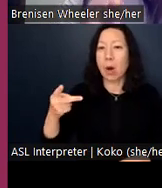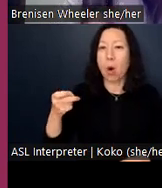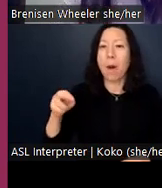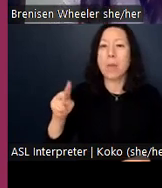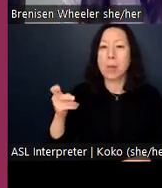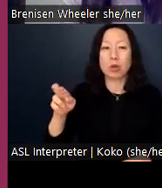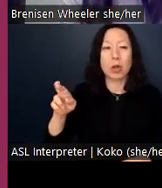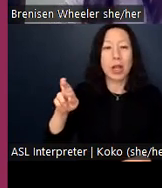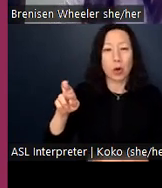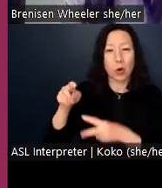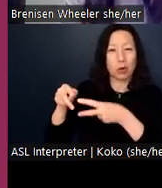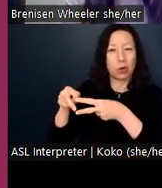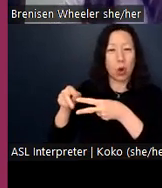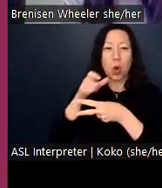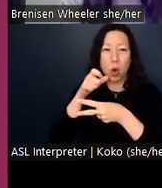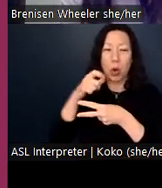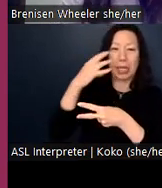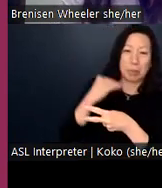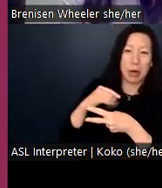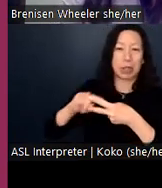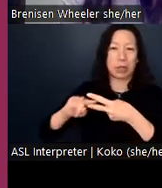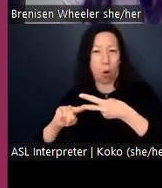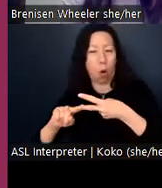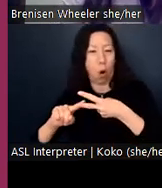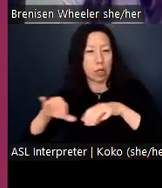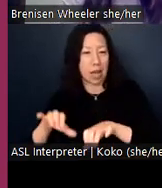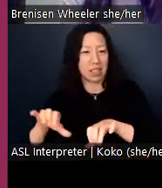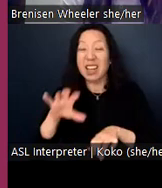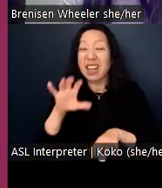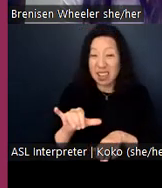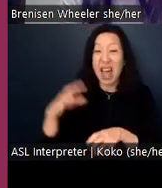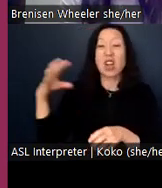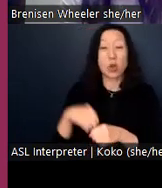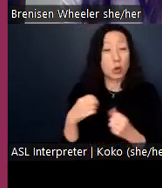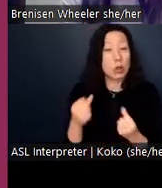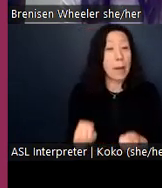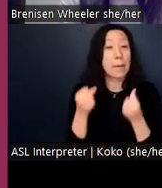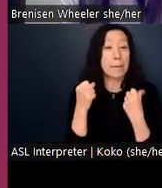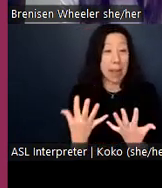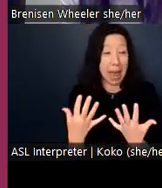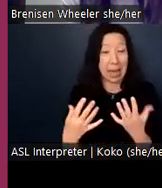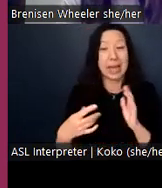and this model often excludes many survivor experiences and can minimize the impact of